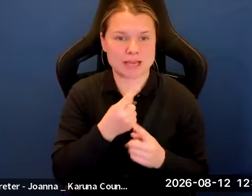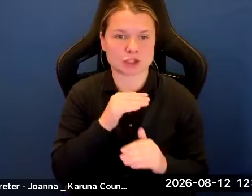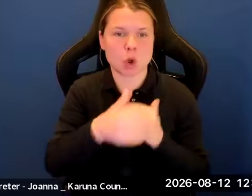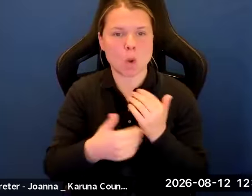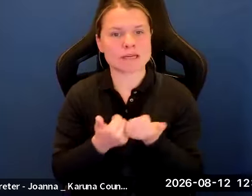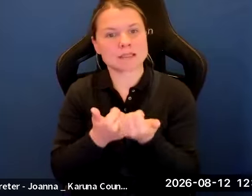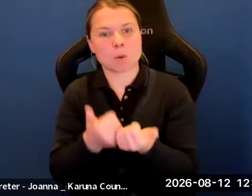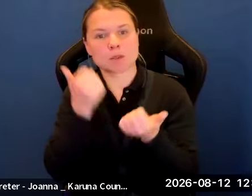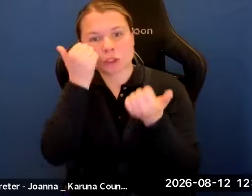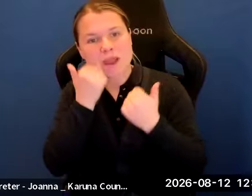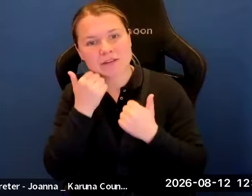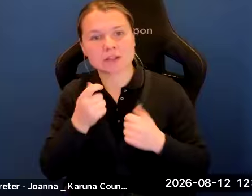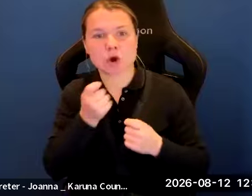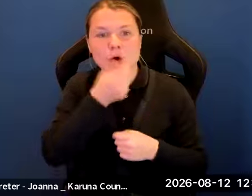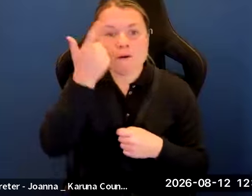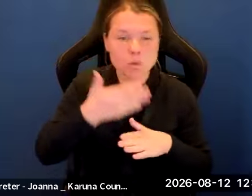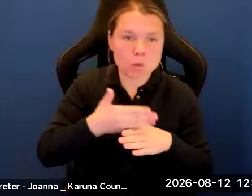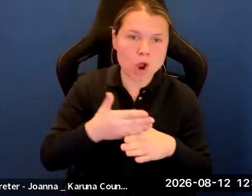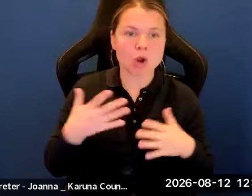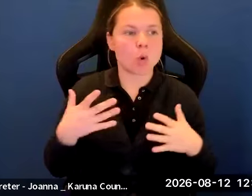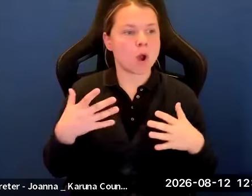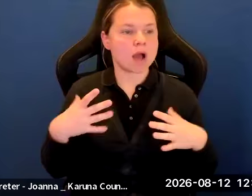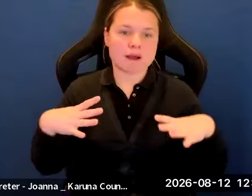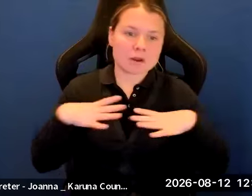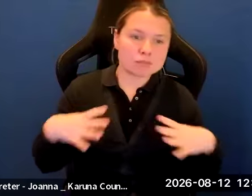form that - it's an optional section where you can provide